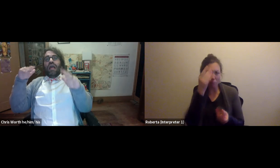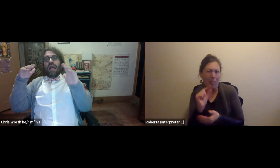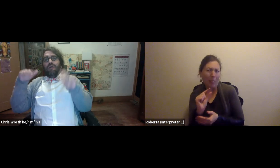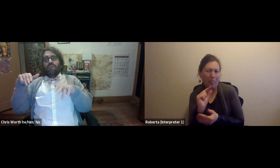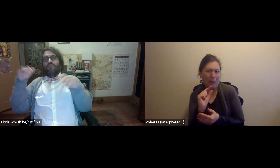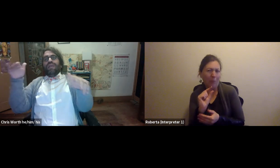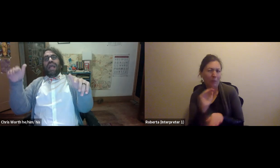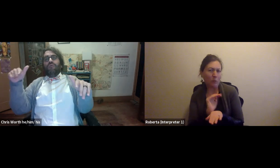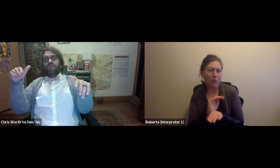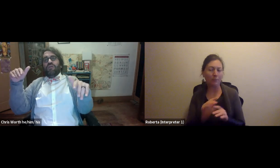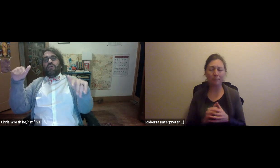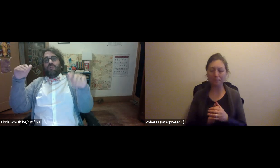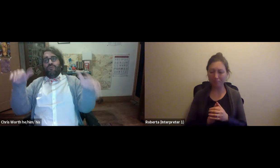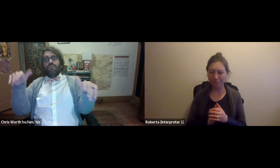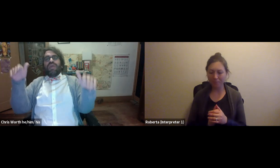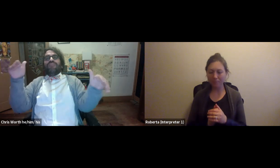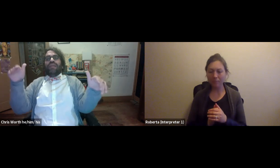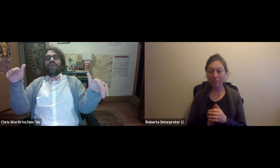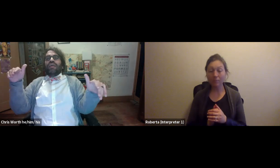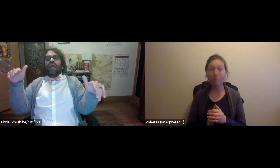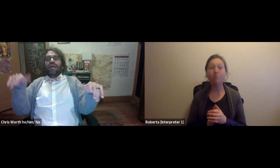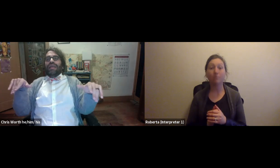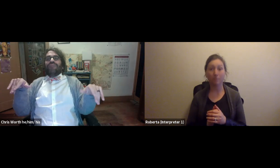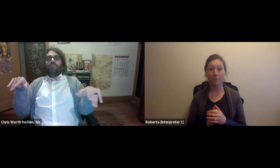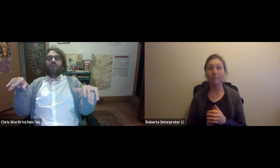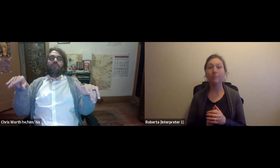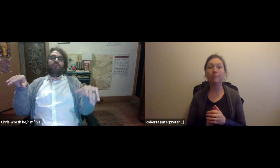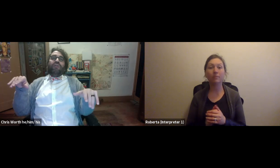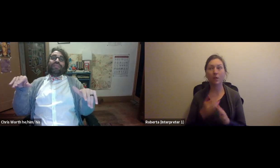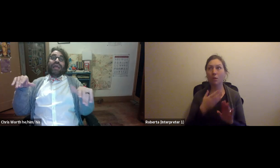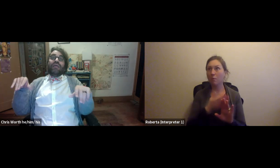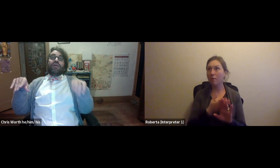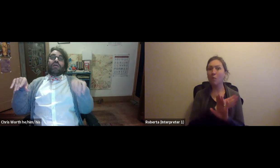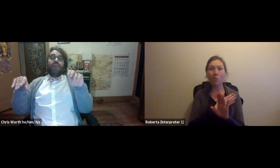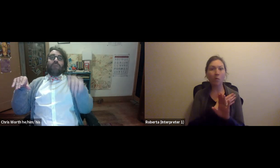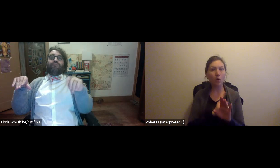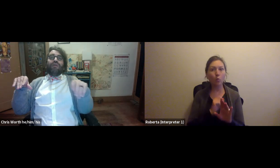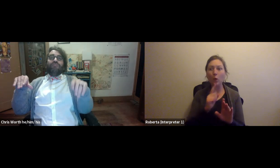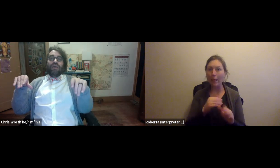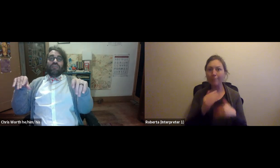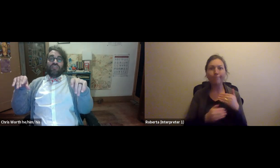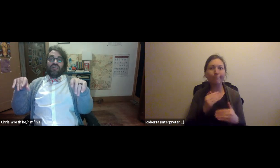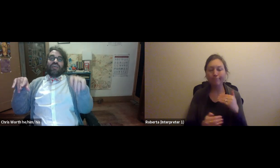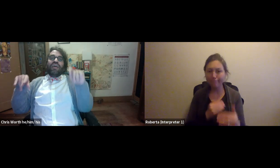I want to point out, before we even get the ball rolling that my privilege